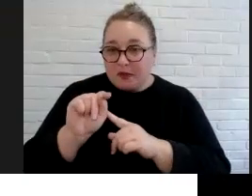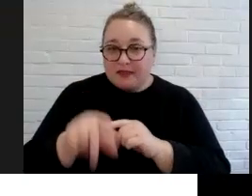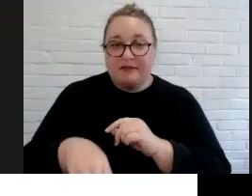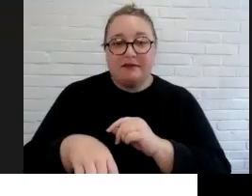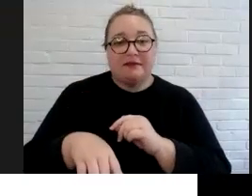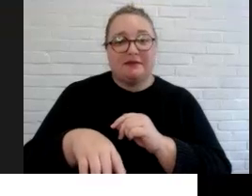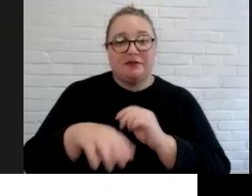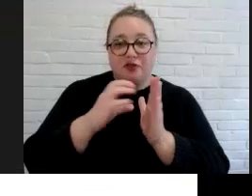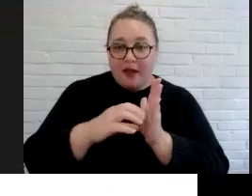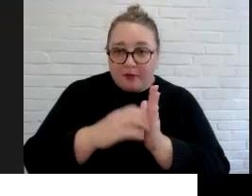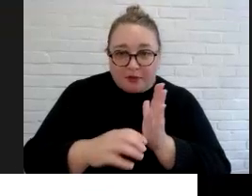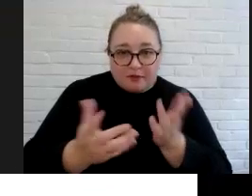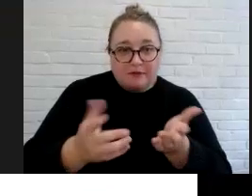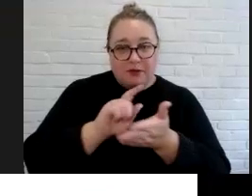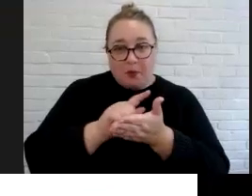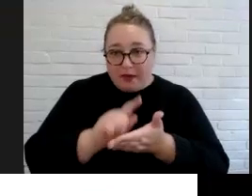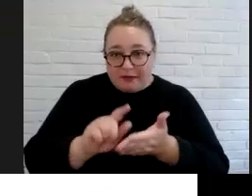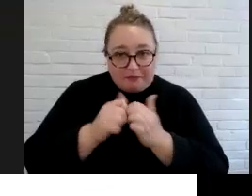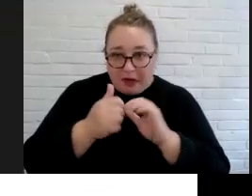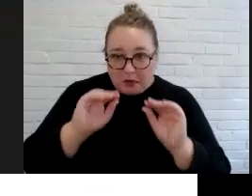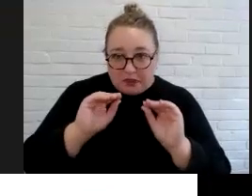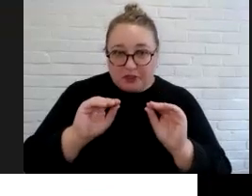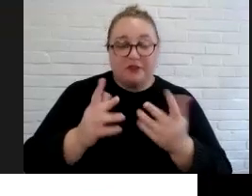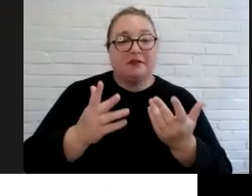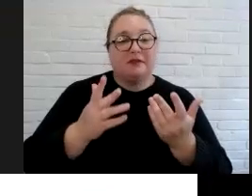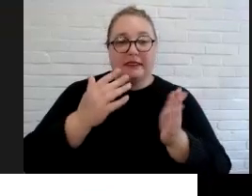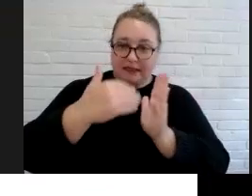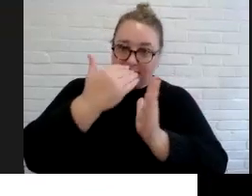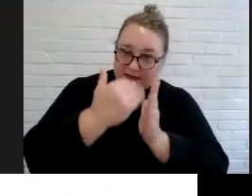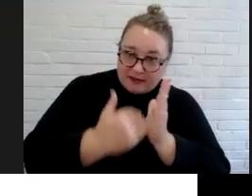Just list that out and then what are the interactions that you're having.